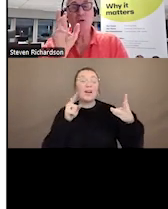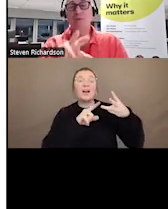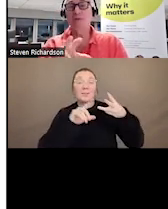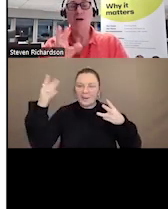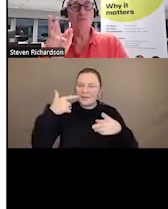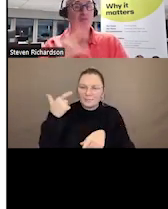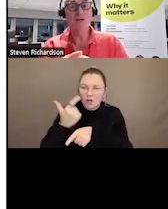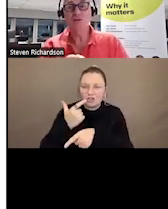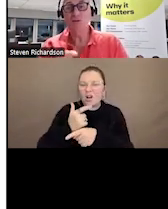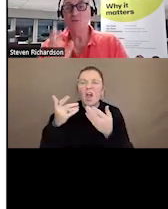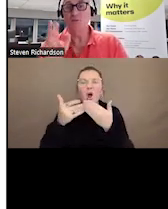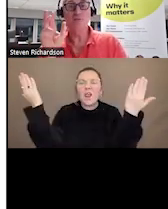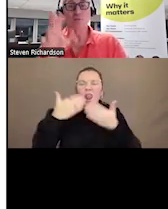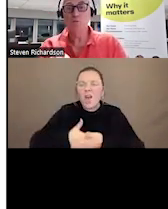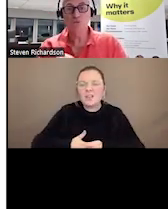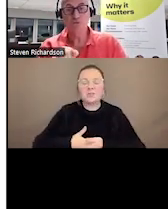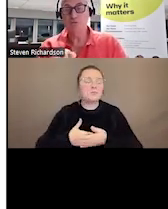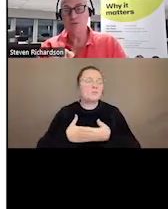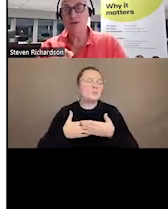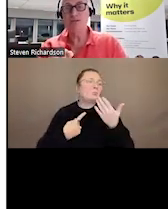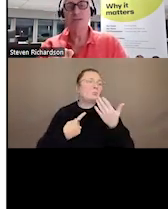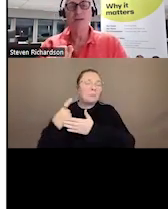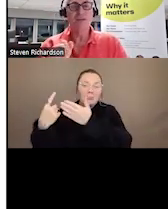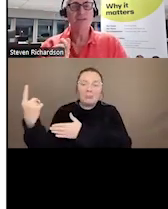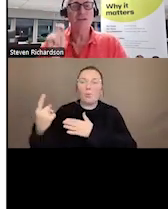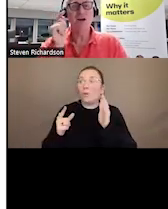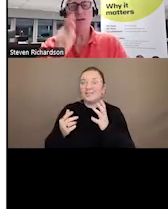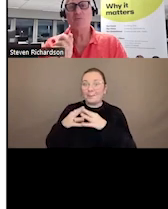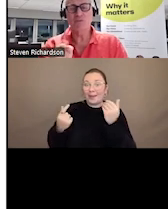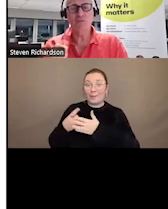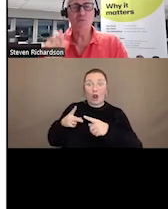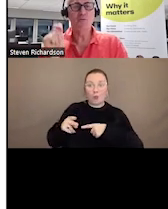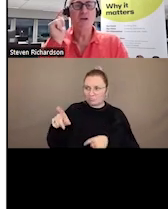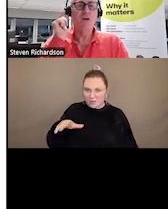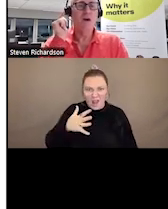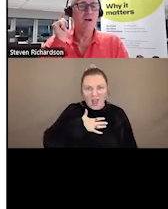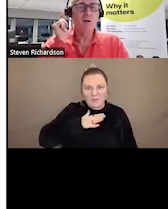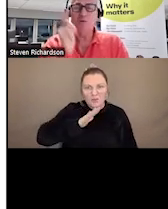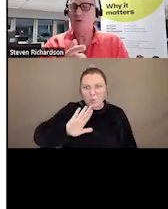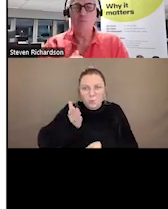opening-night or function or launch of your event. They said, "I love what you do, I want to help